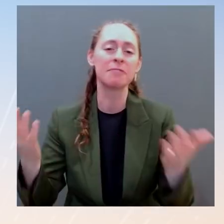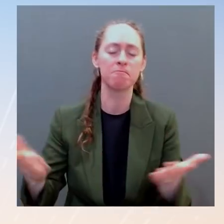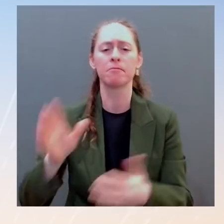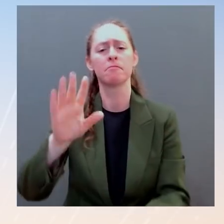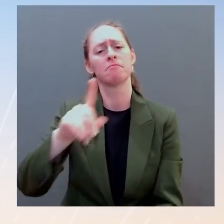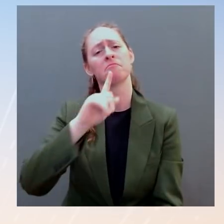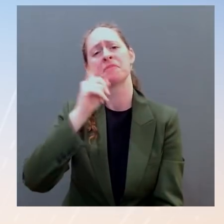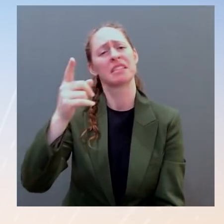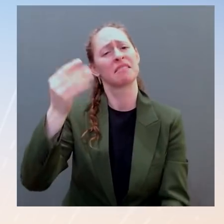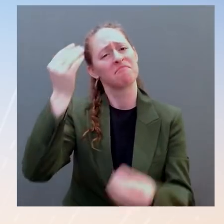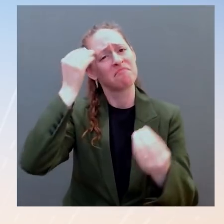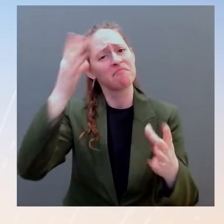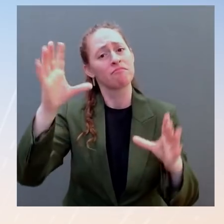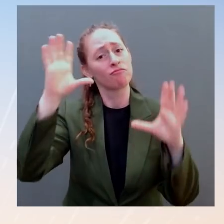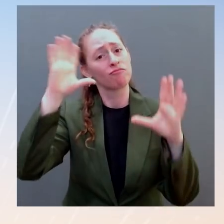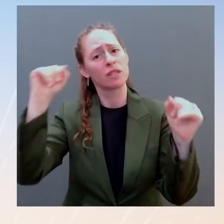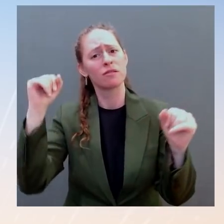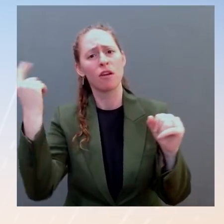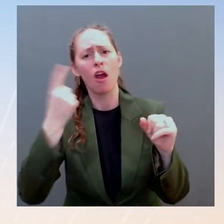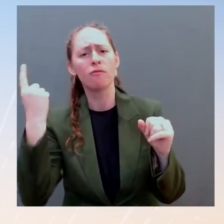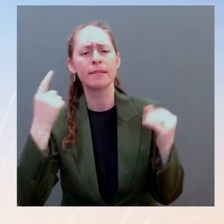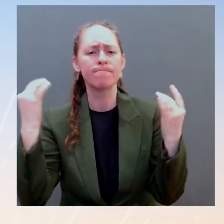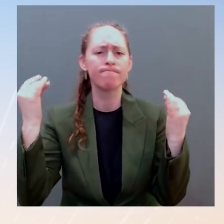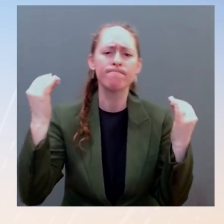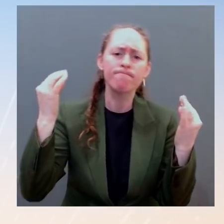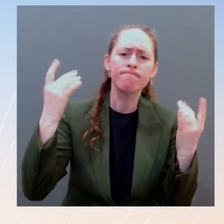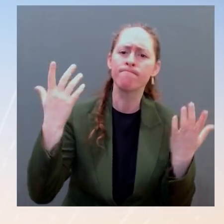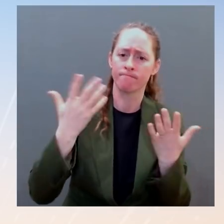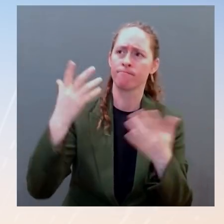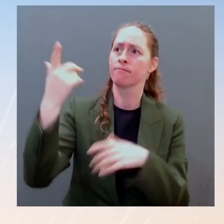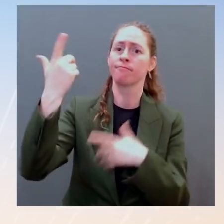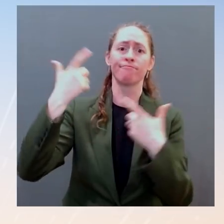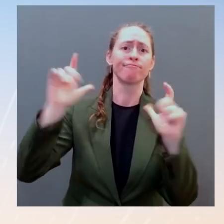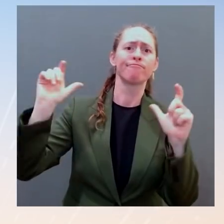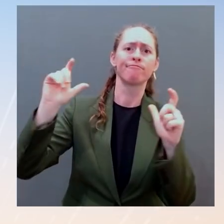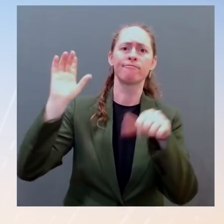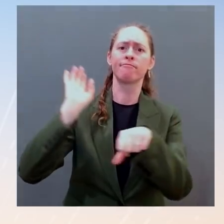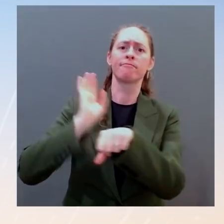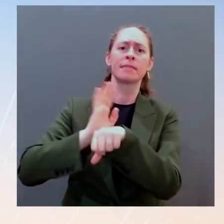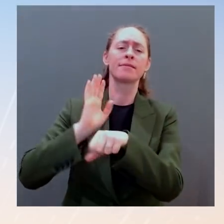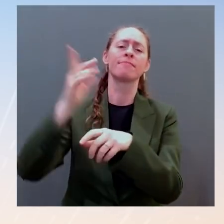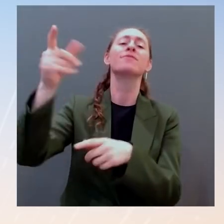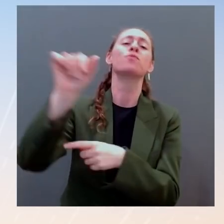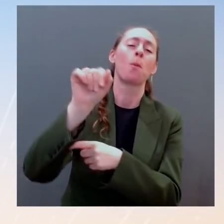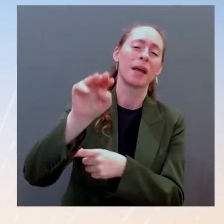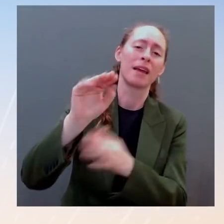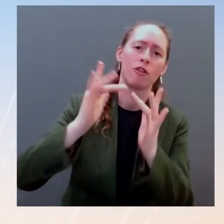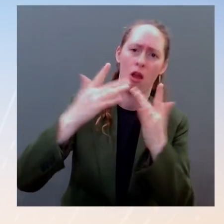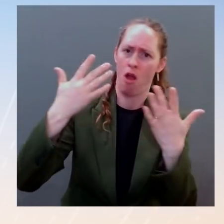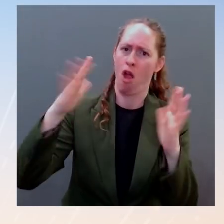the power they have over our everyday lives; has long argued that tech platforms must be held accountable for the harms they cause.